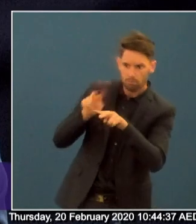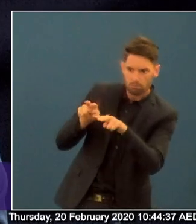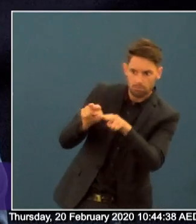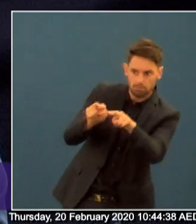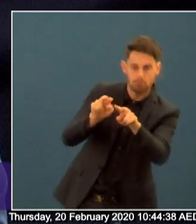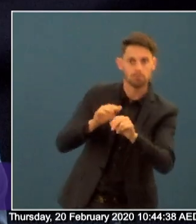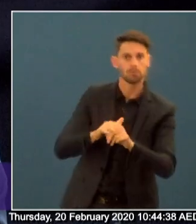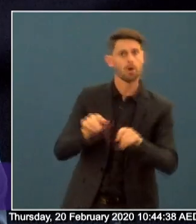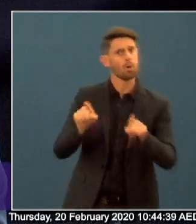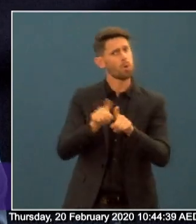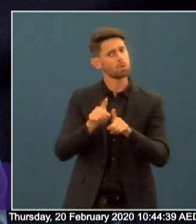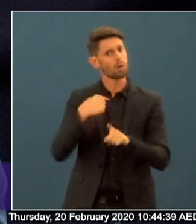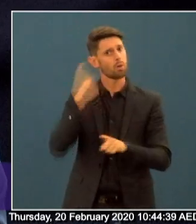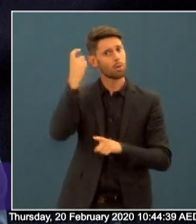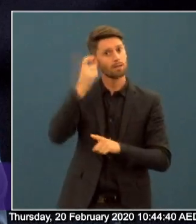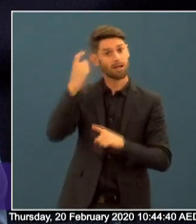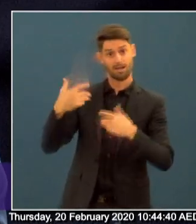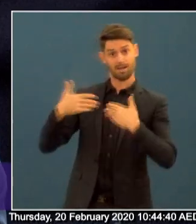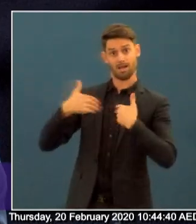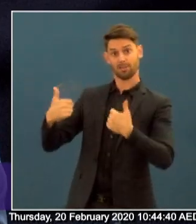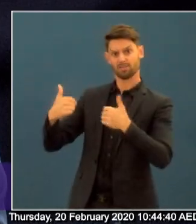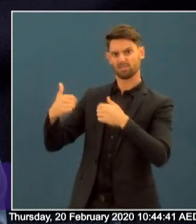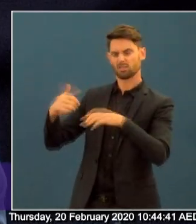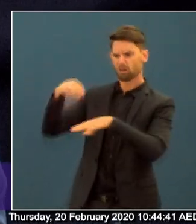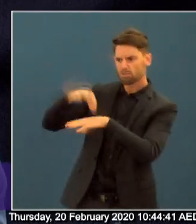interacts with other supports for people with intellectual disability